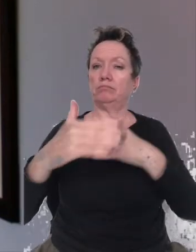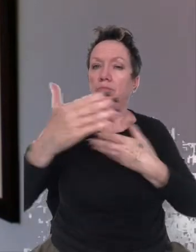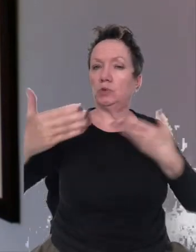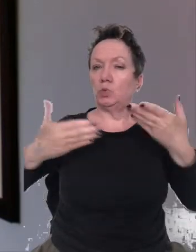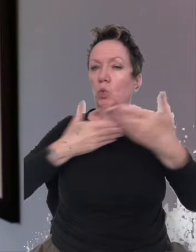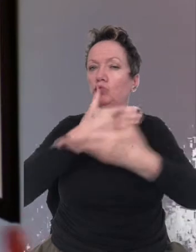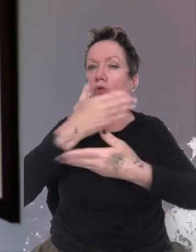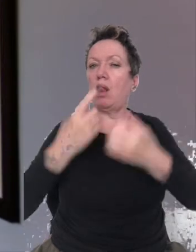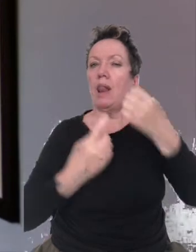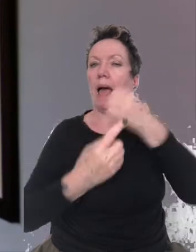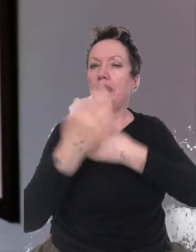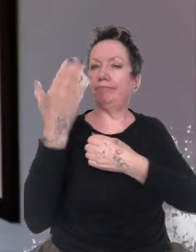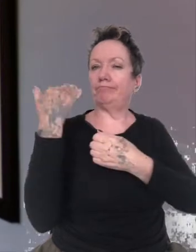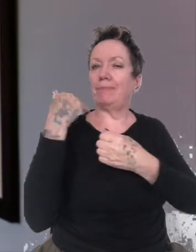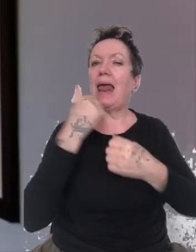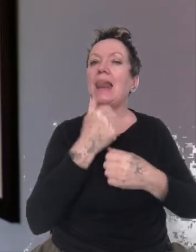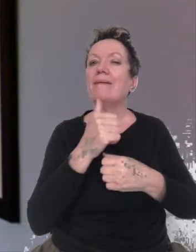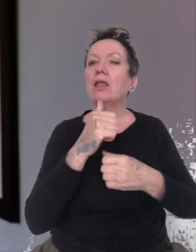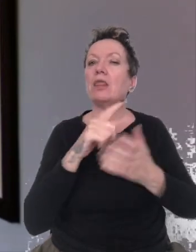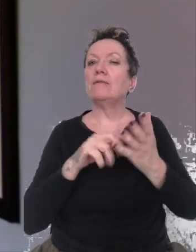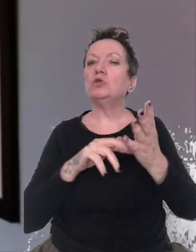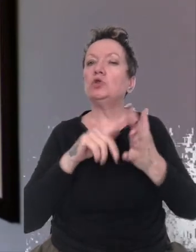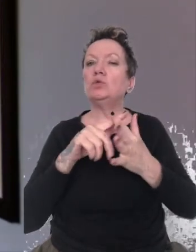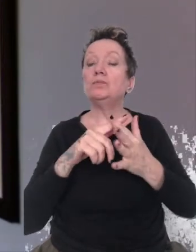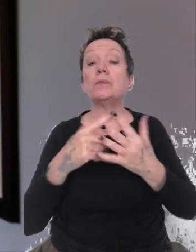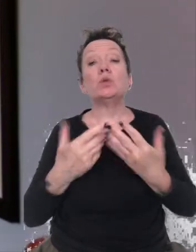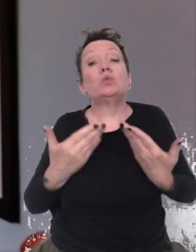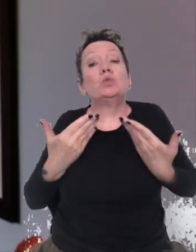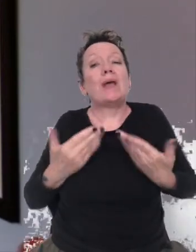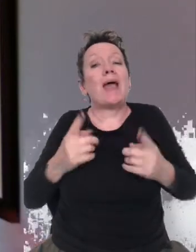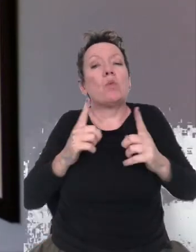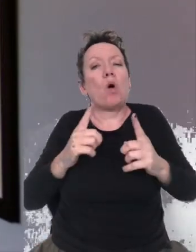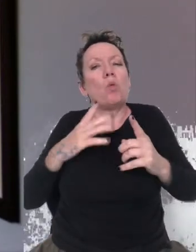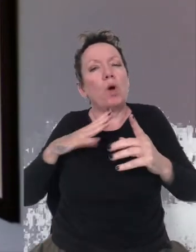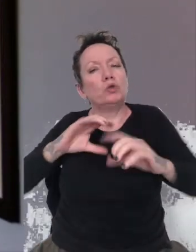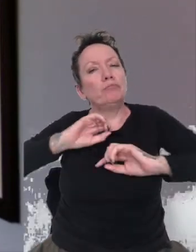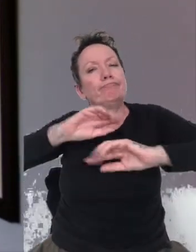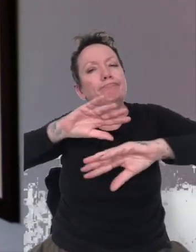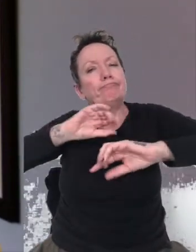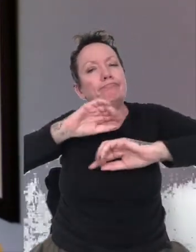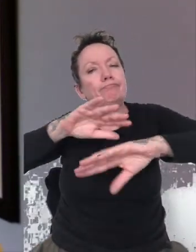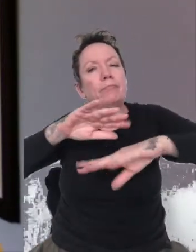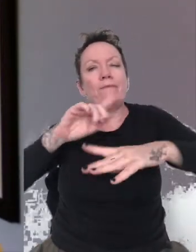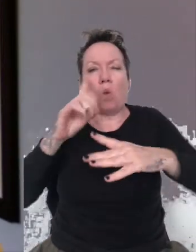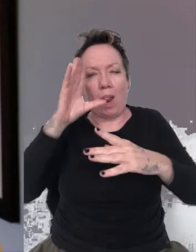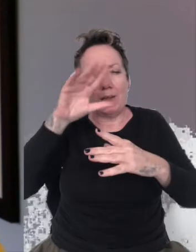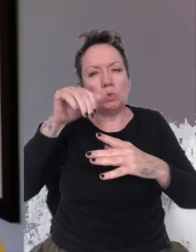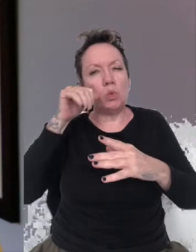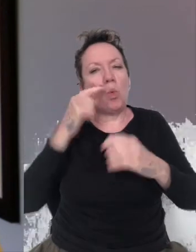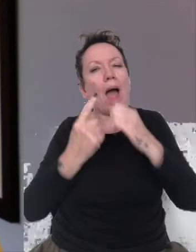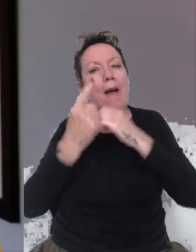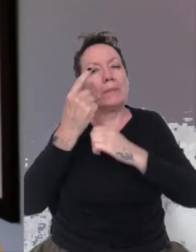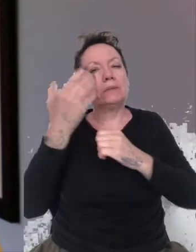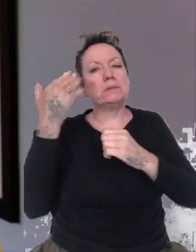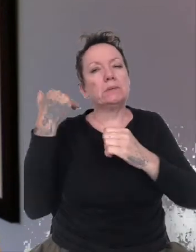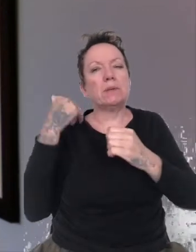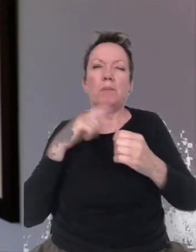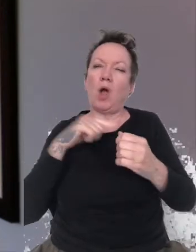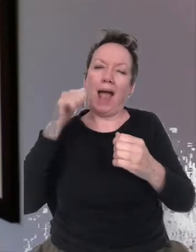And this is just designed to be a little catch up for people who couldn't make it. There were about 80 people who attended, but I know there were lots